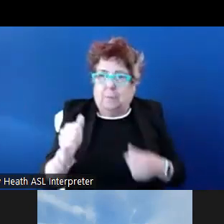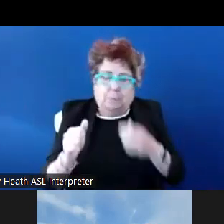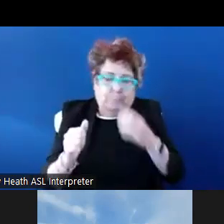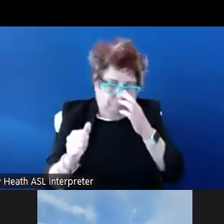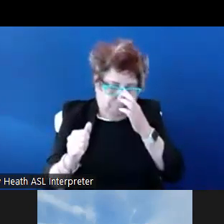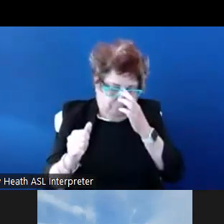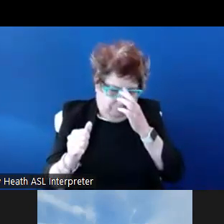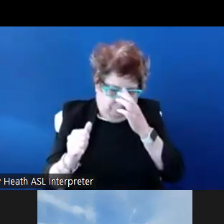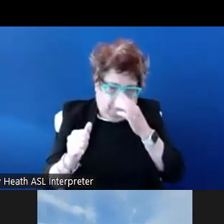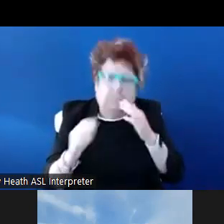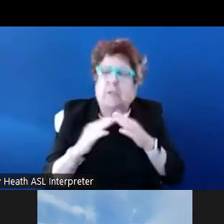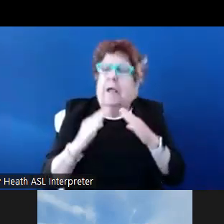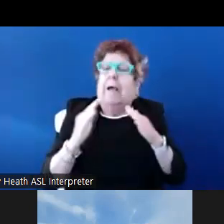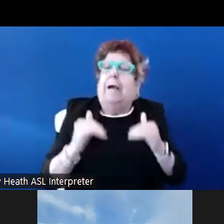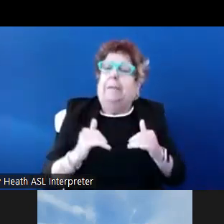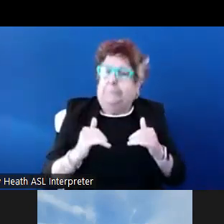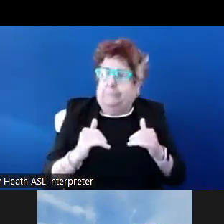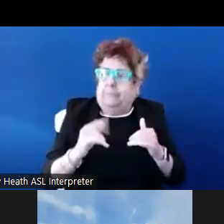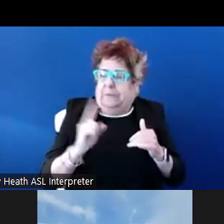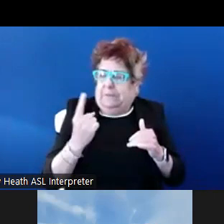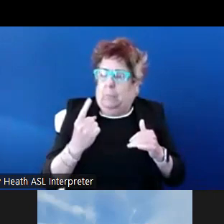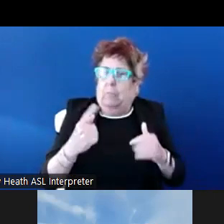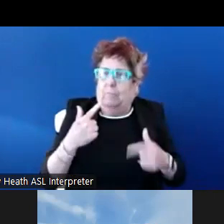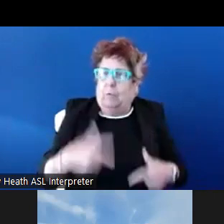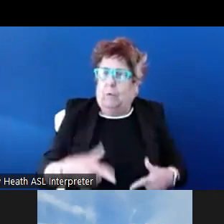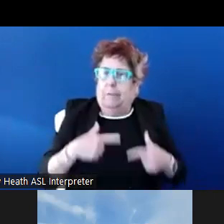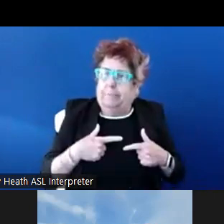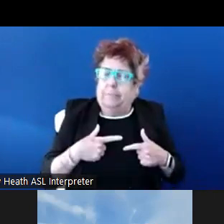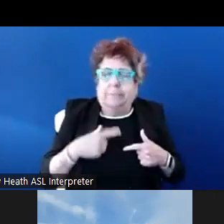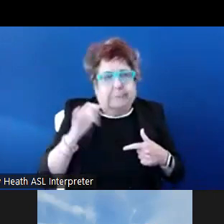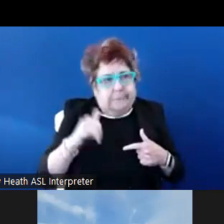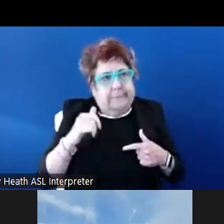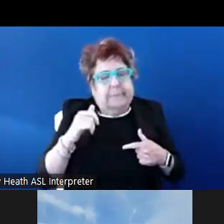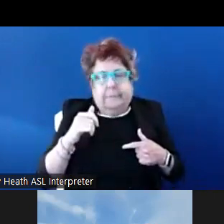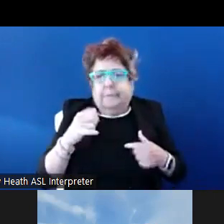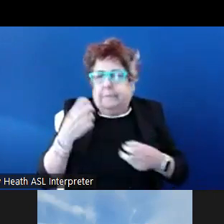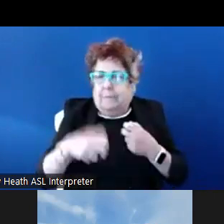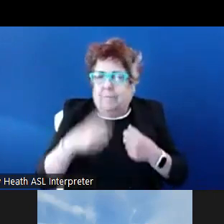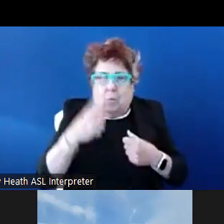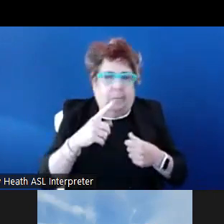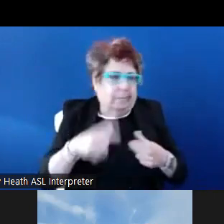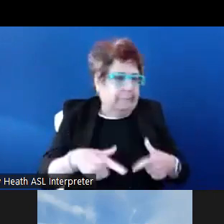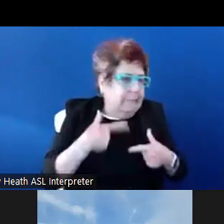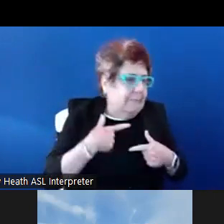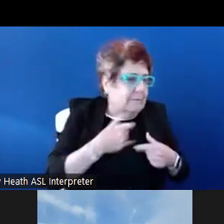single factor that stands between them transitioning out of an institution and living in the community.